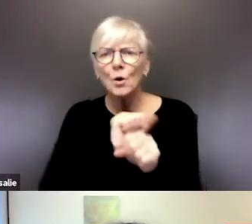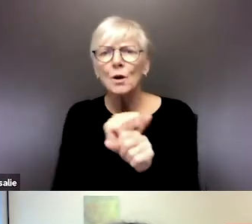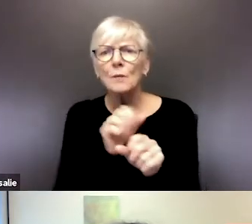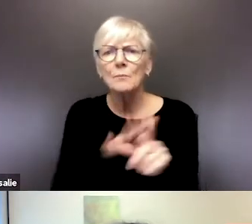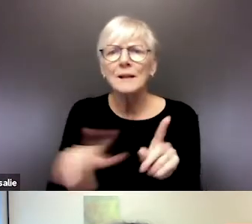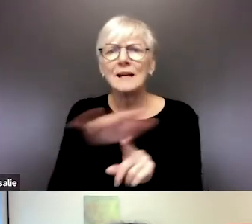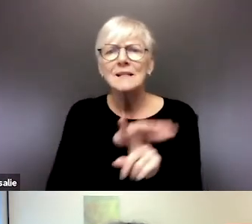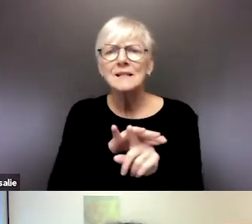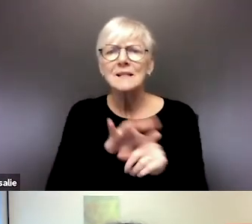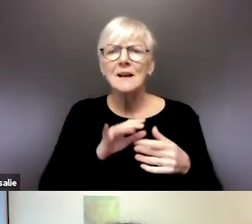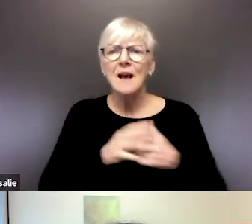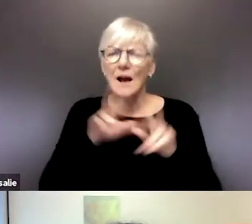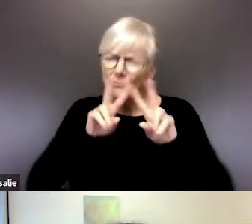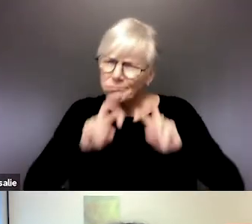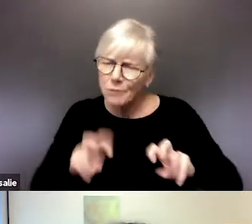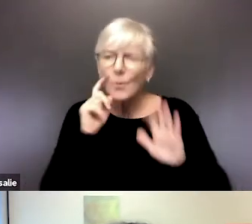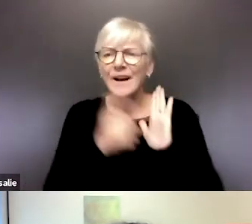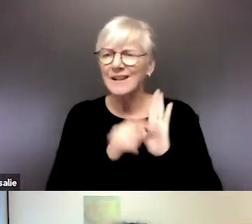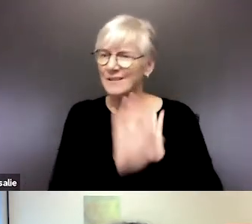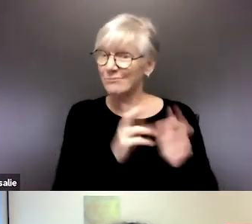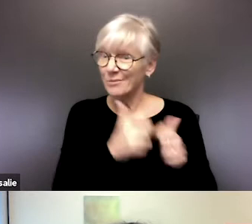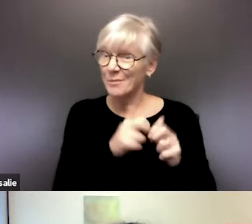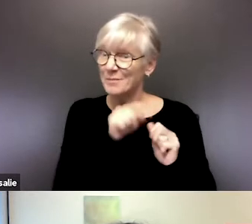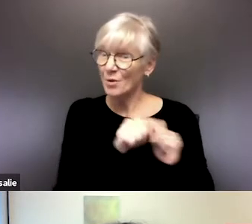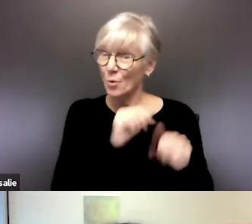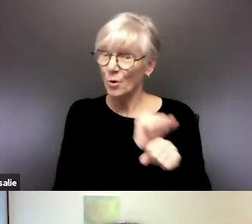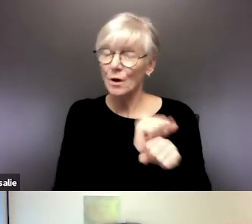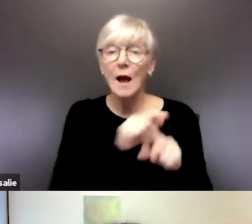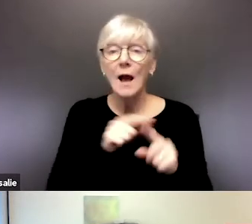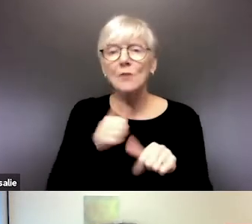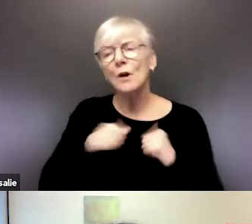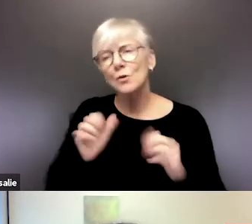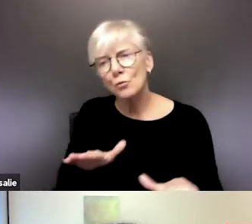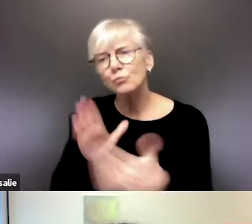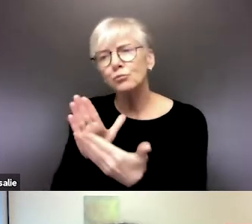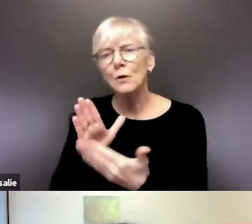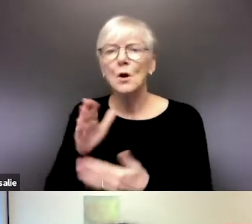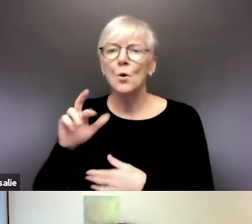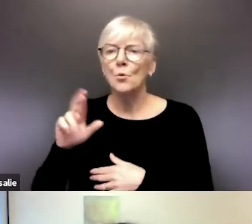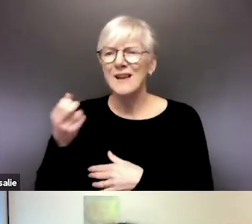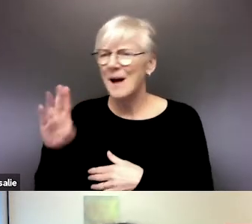and moving from an individual rehabilitation approach to an organizational prevention focus.